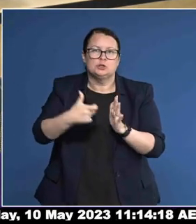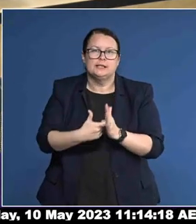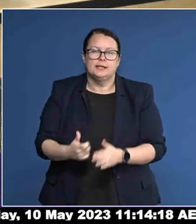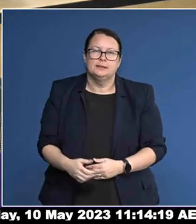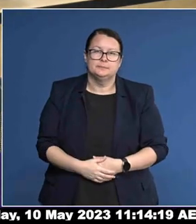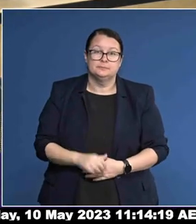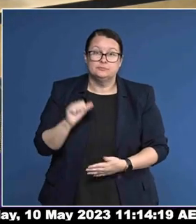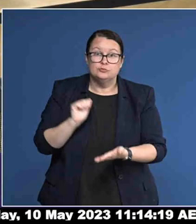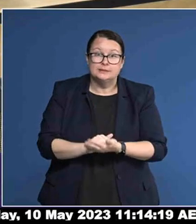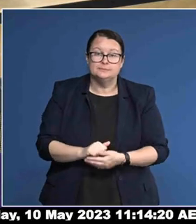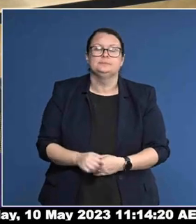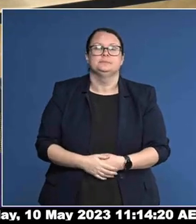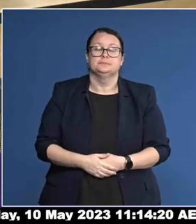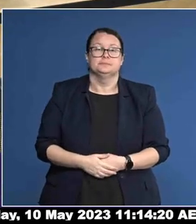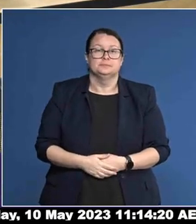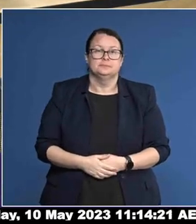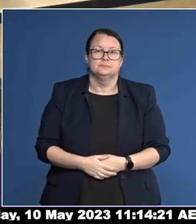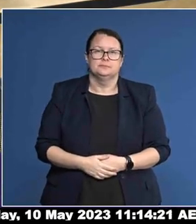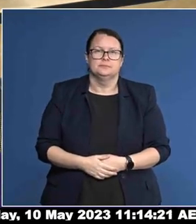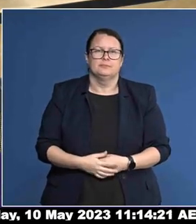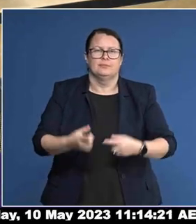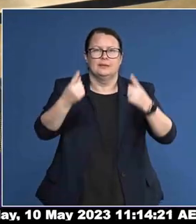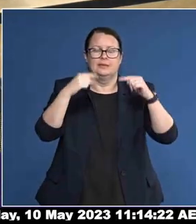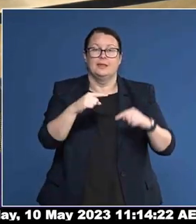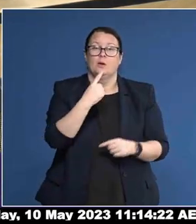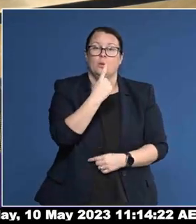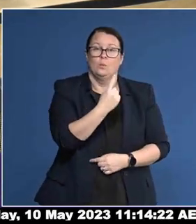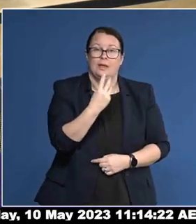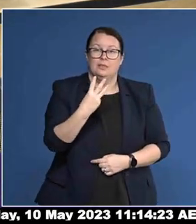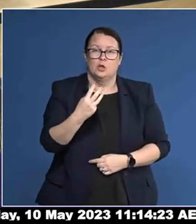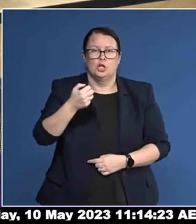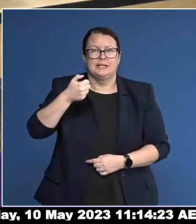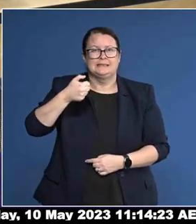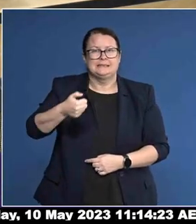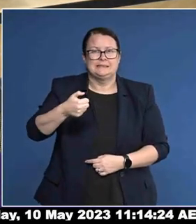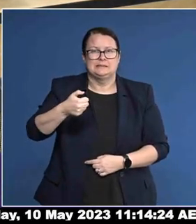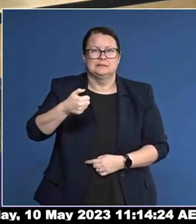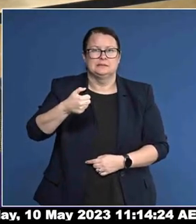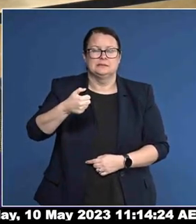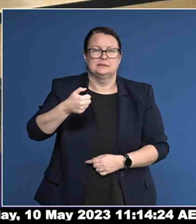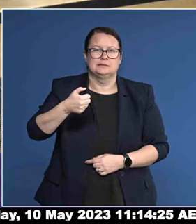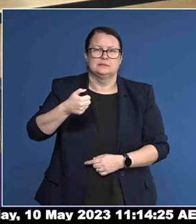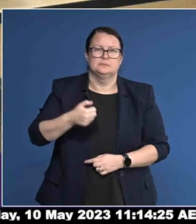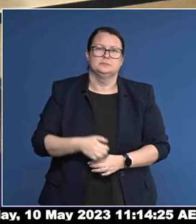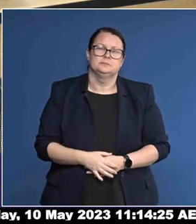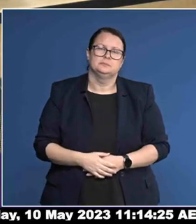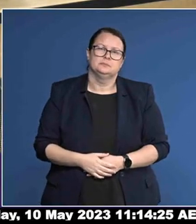That's correct. MS MAHONY: And at 136, you reject that behaviour as being